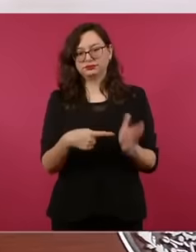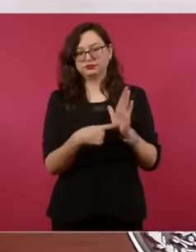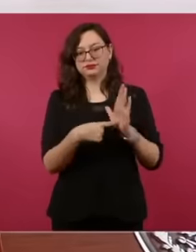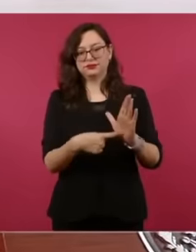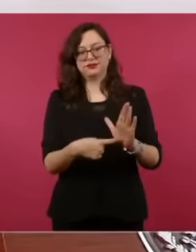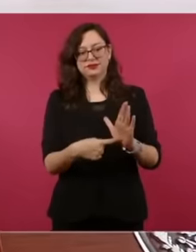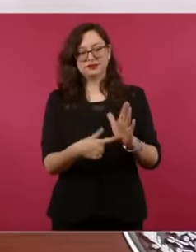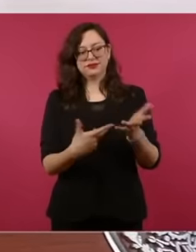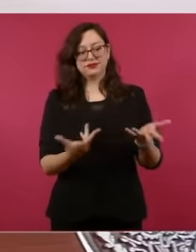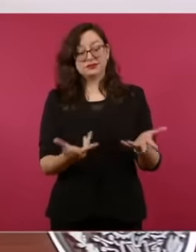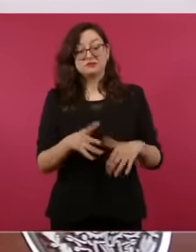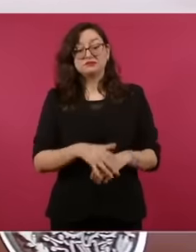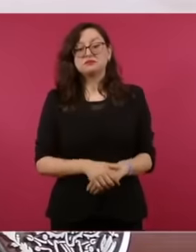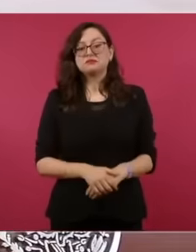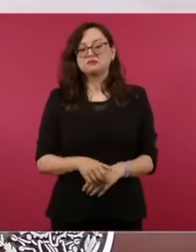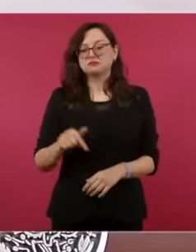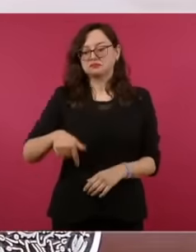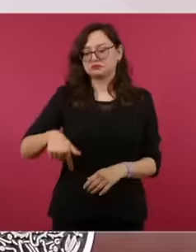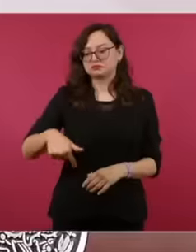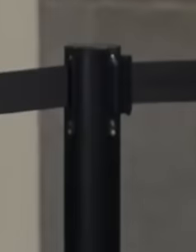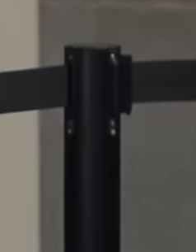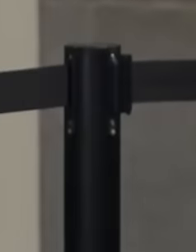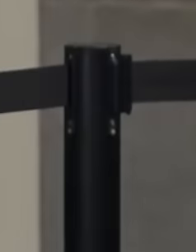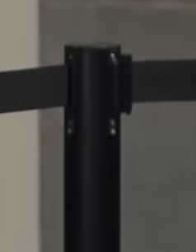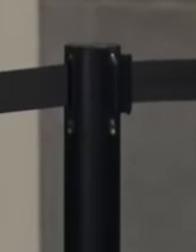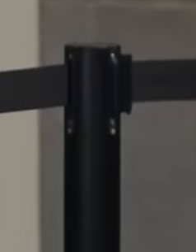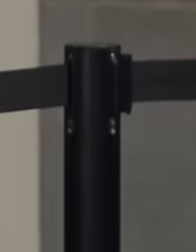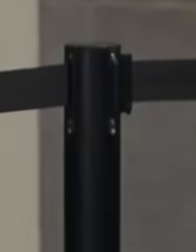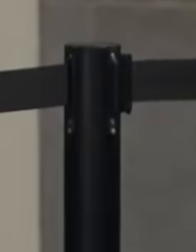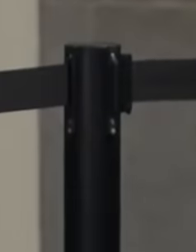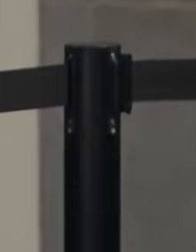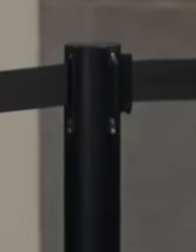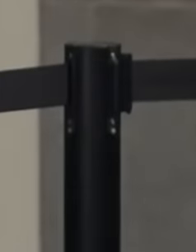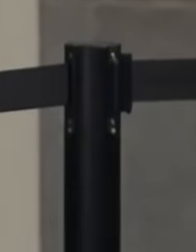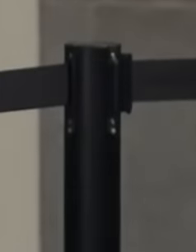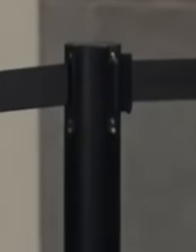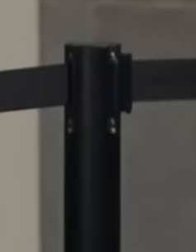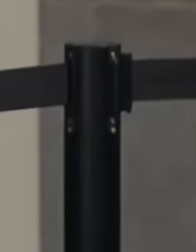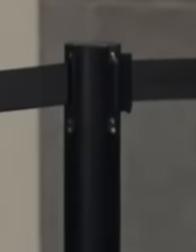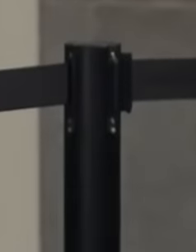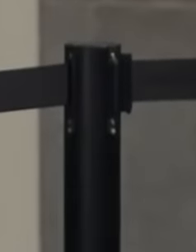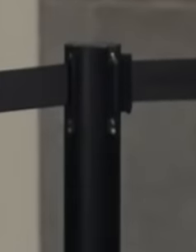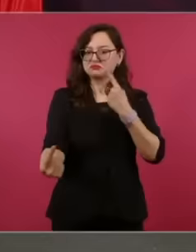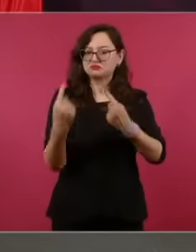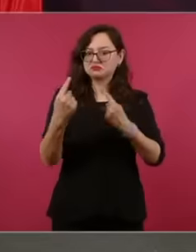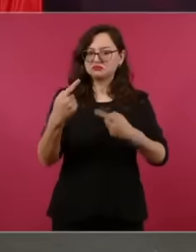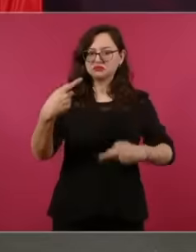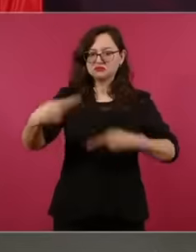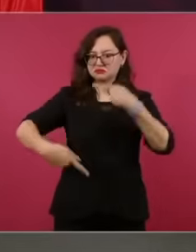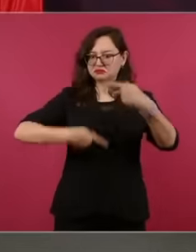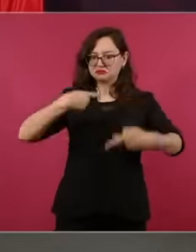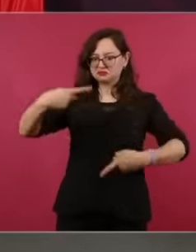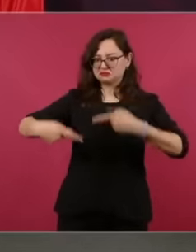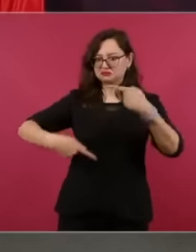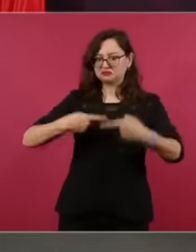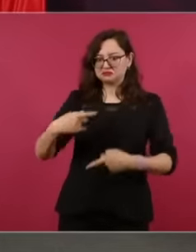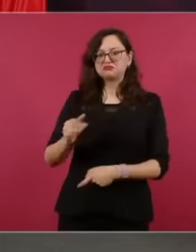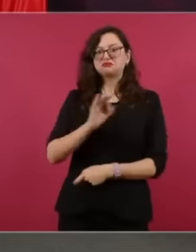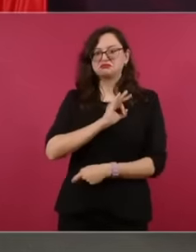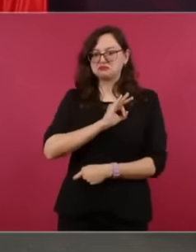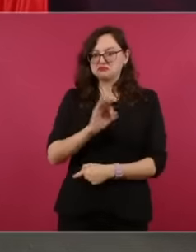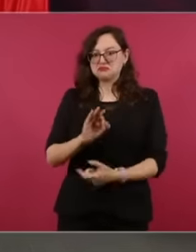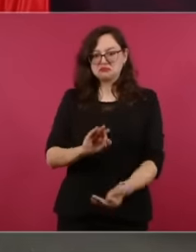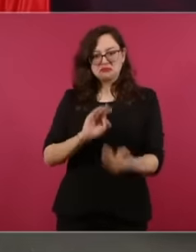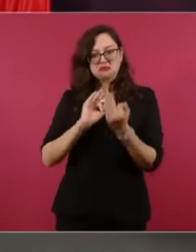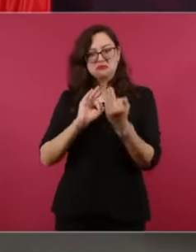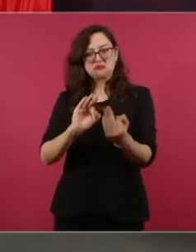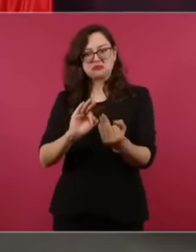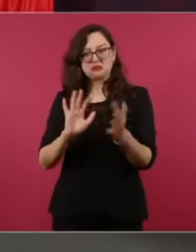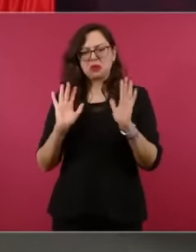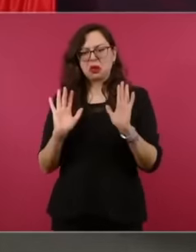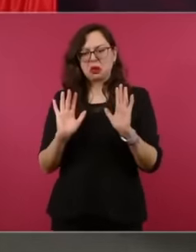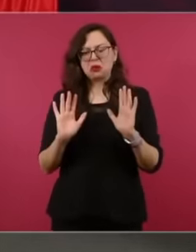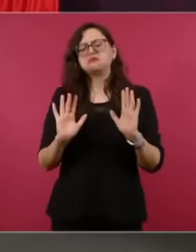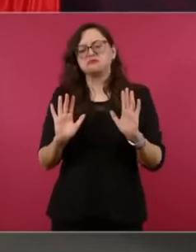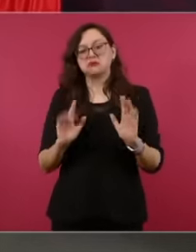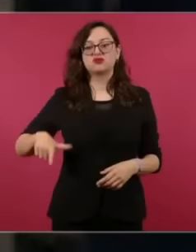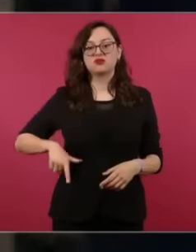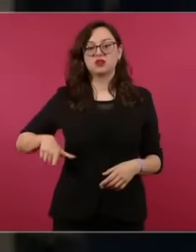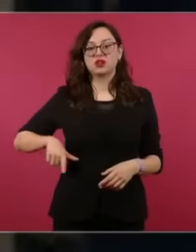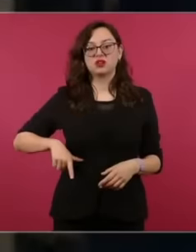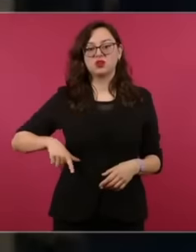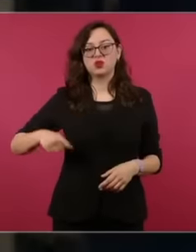president, not like never before, it's not that I want to throw myself on the ground nor am I going to start